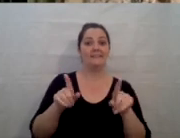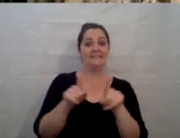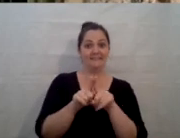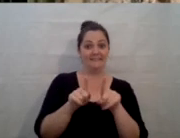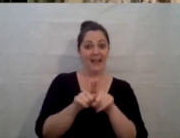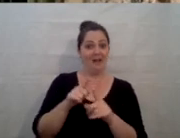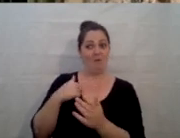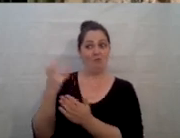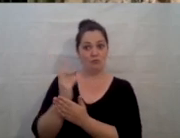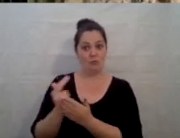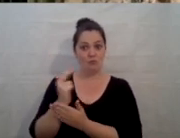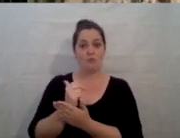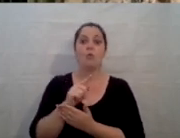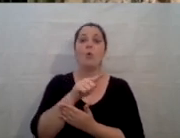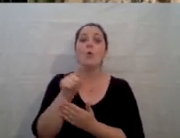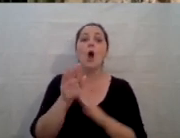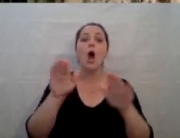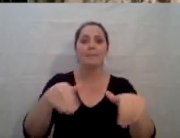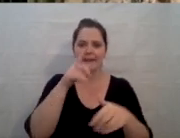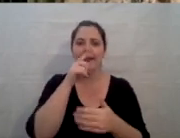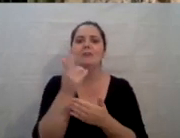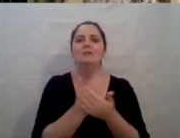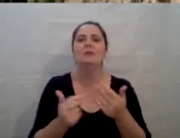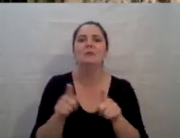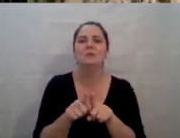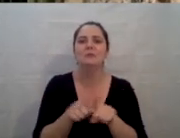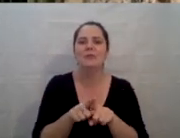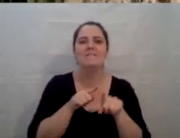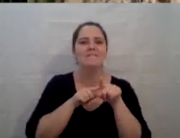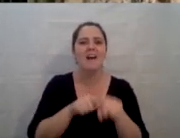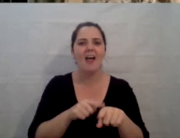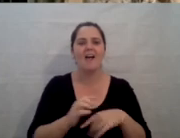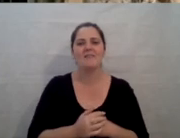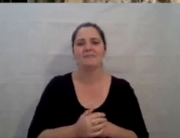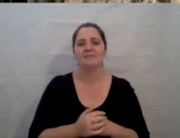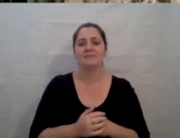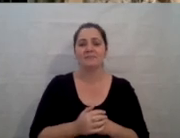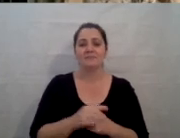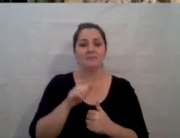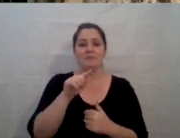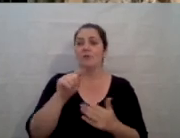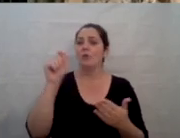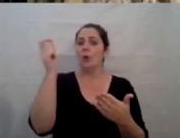drawing right here so you'll be able to to track through it as I go through it. Now you can draw with anything that you have handy.